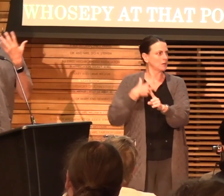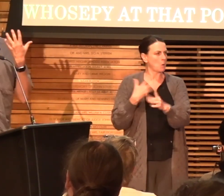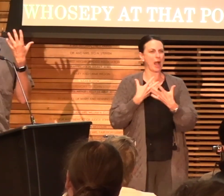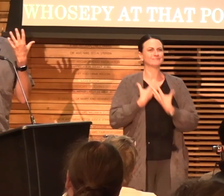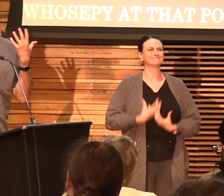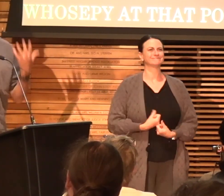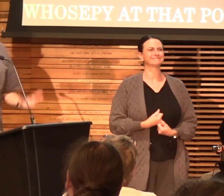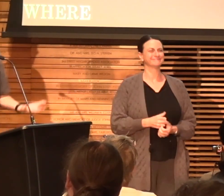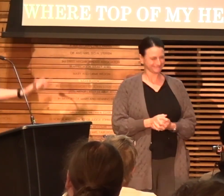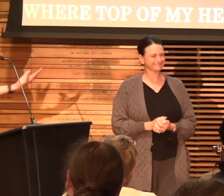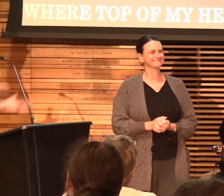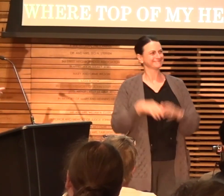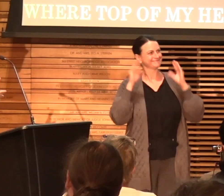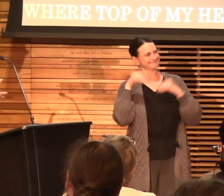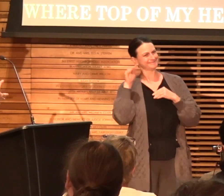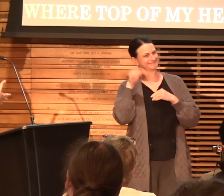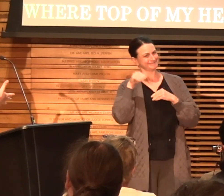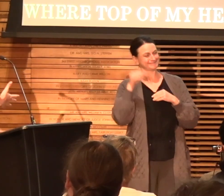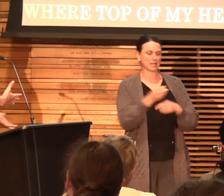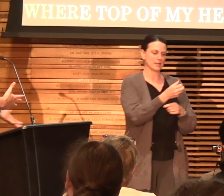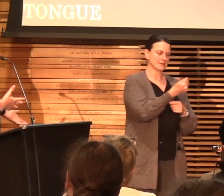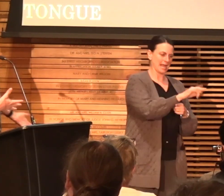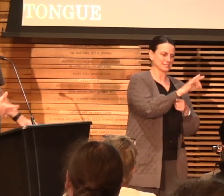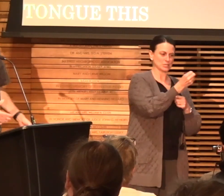Like, you know, between 1912 and 1924,